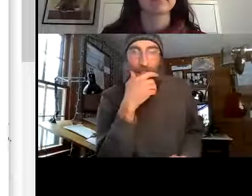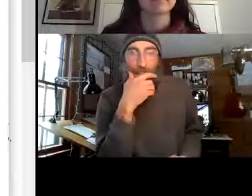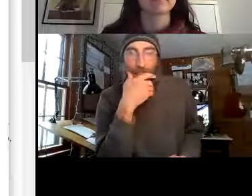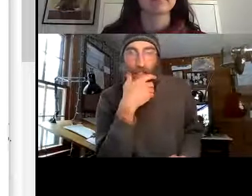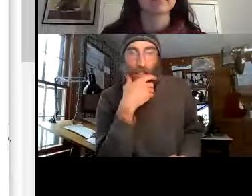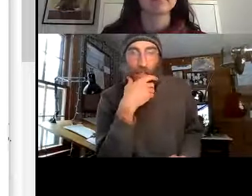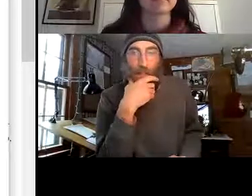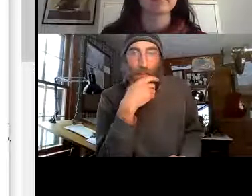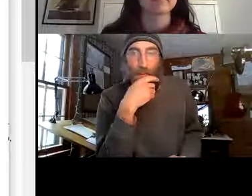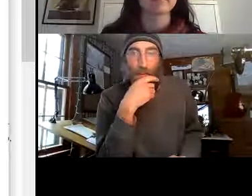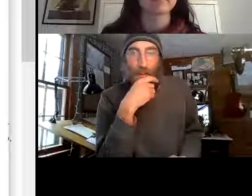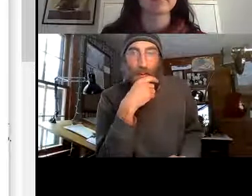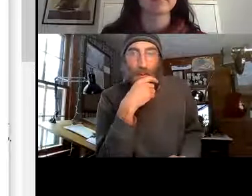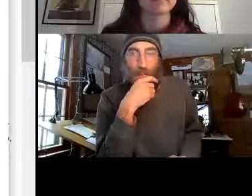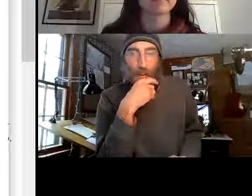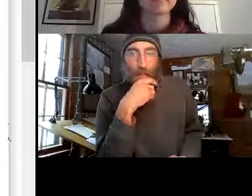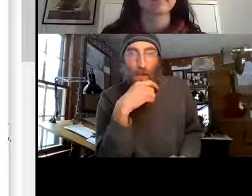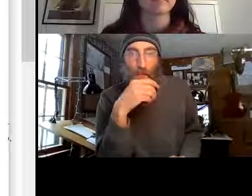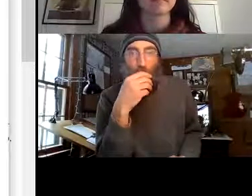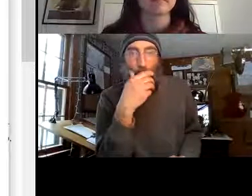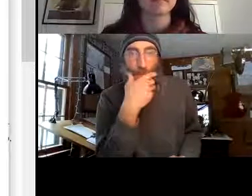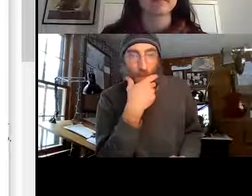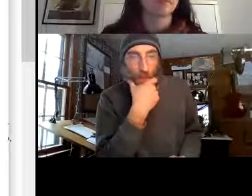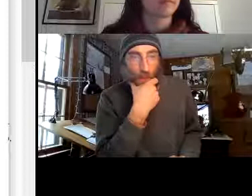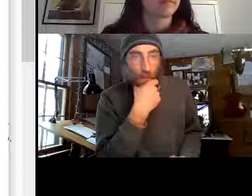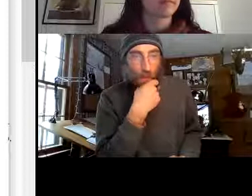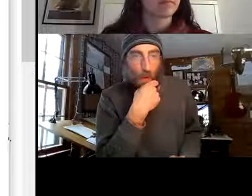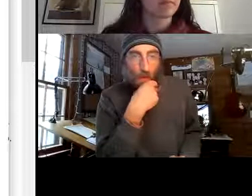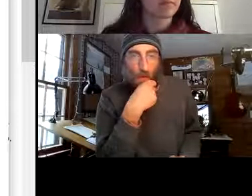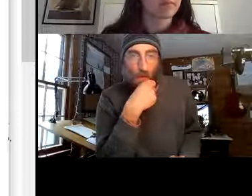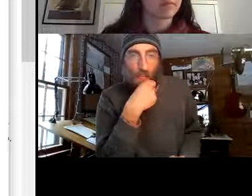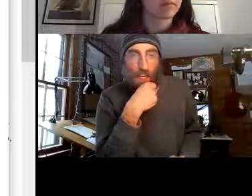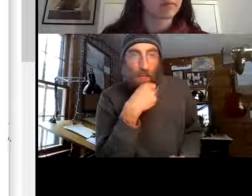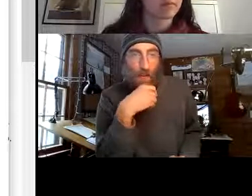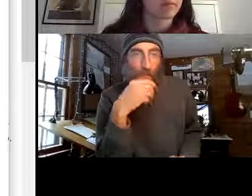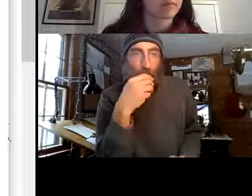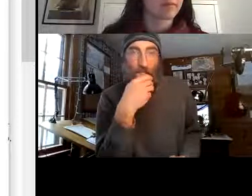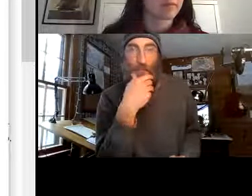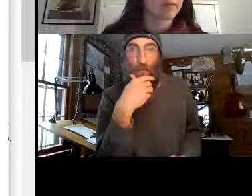uh, a fellow um, named "Freeman Colby" who-- the only reason I knew him was because there's